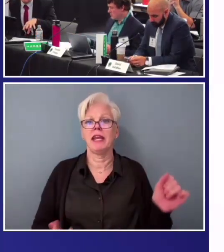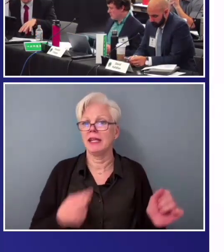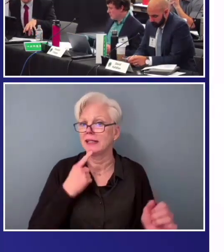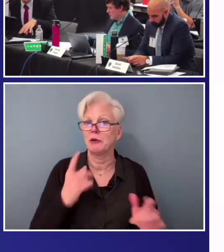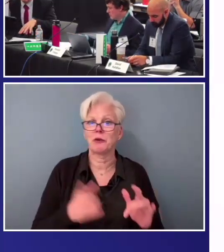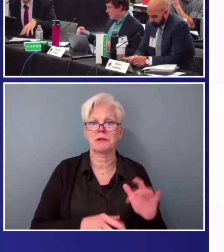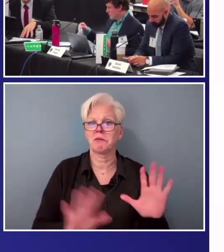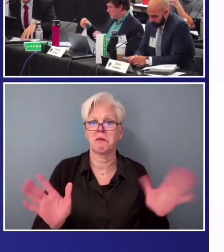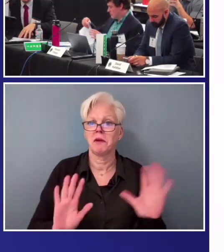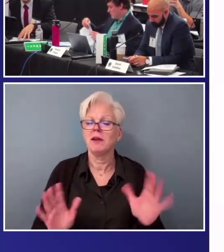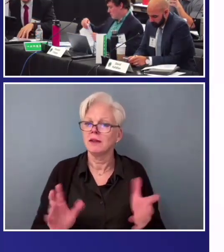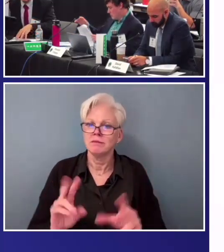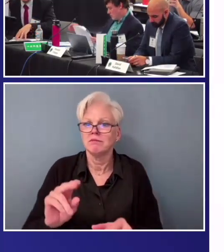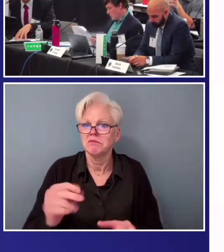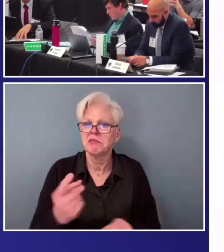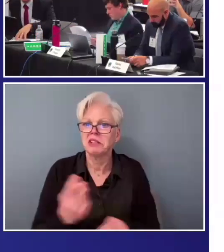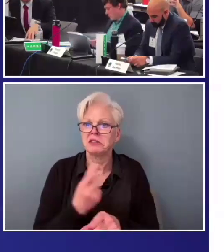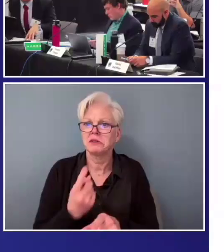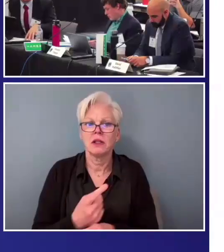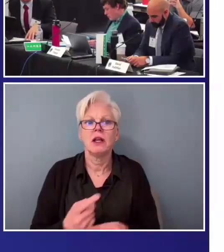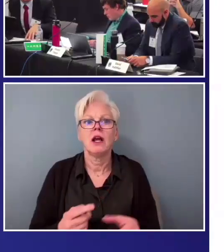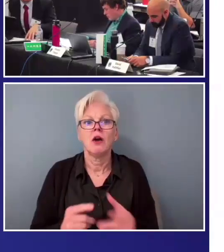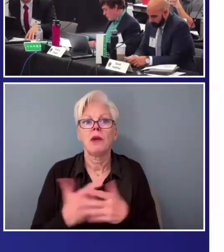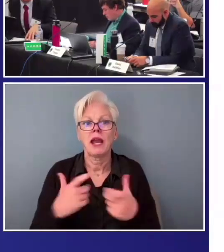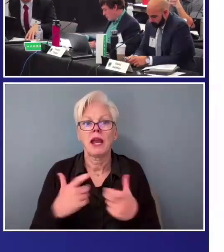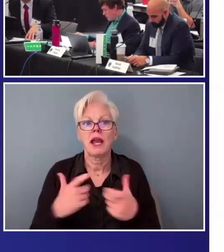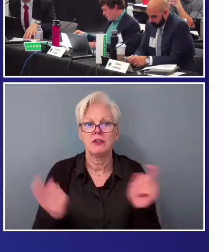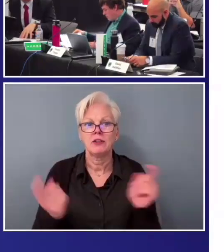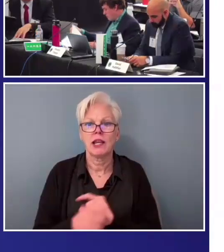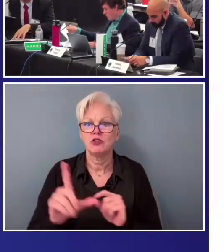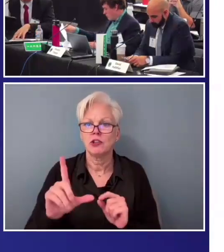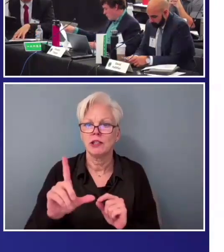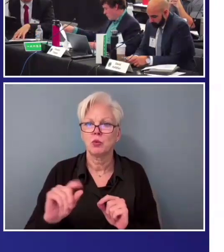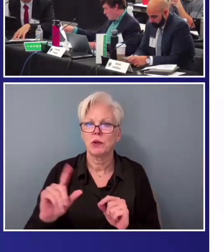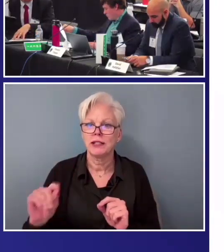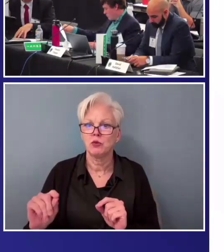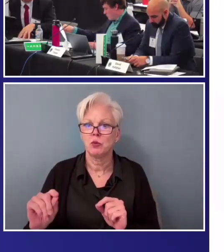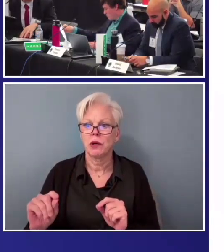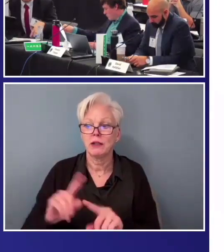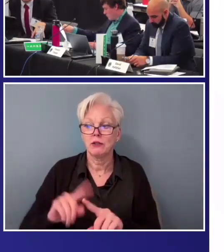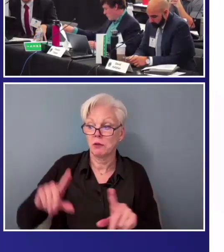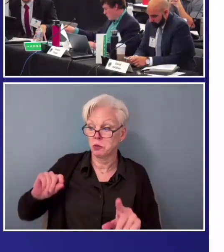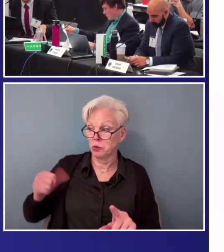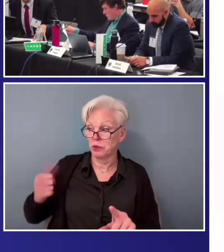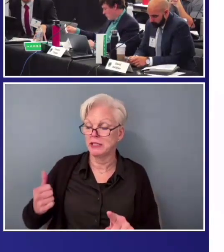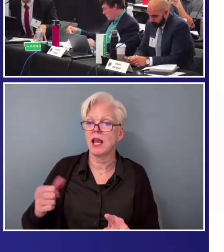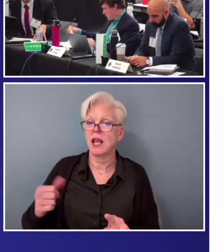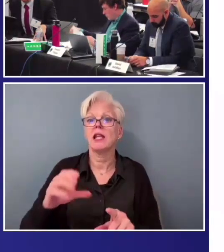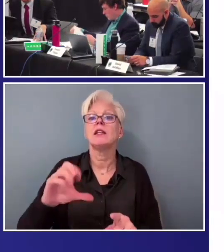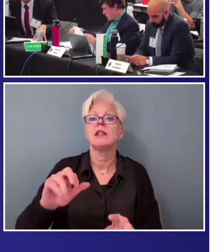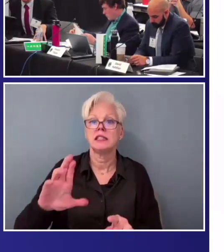you know, we had a big change to the CIP code structure in 2020 from 2010. We'll have another one in 2030.